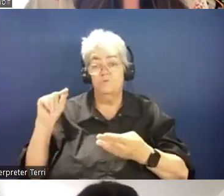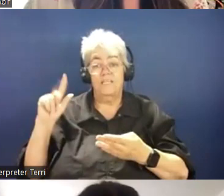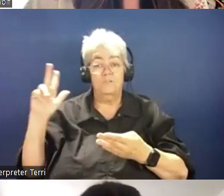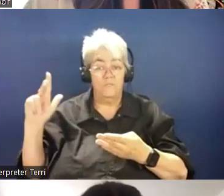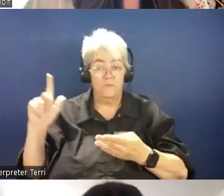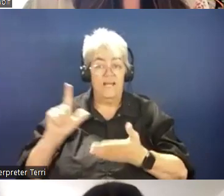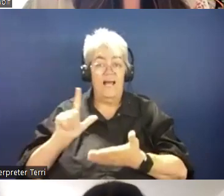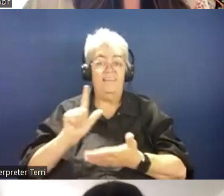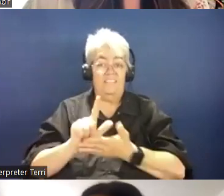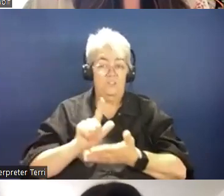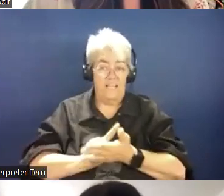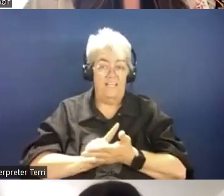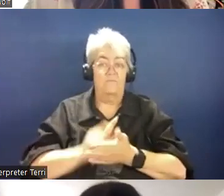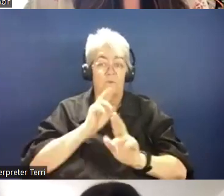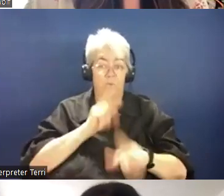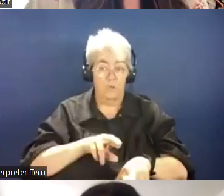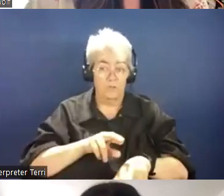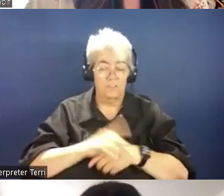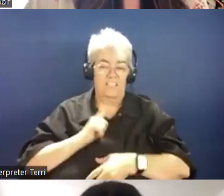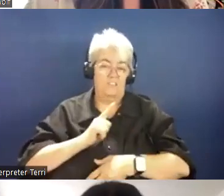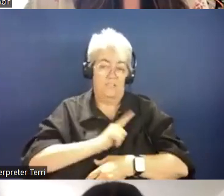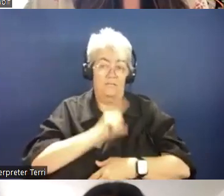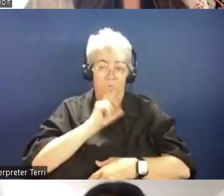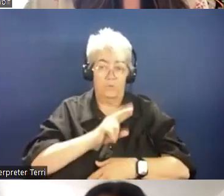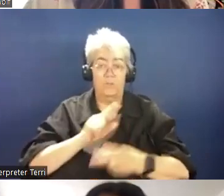that access to that, and we'll send out that link with the follow up email as well.